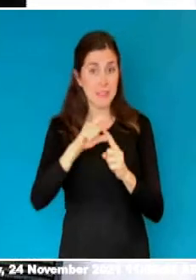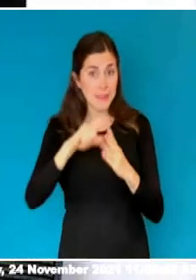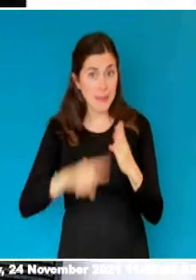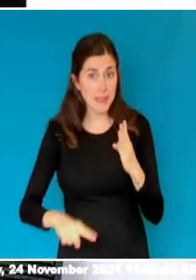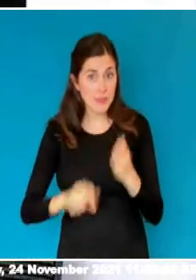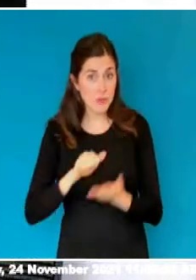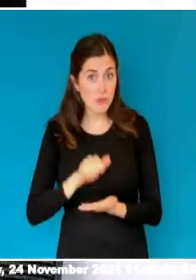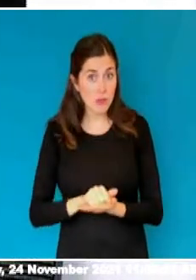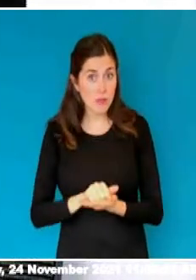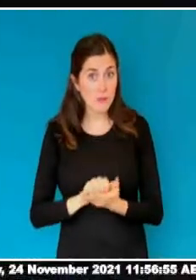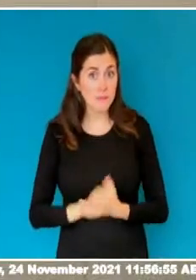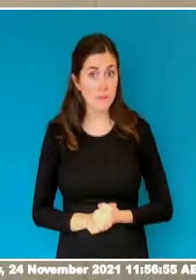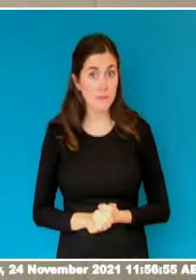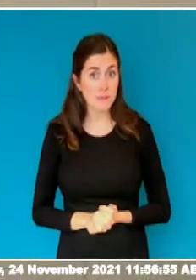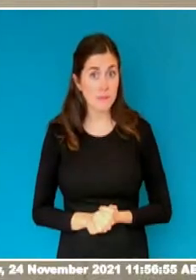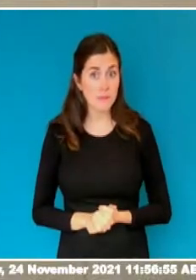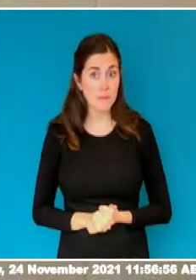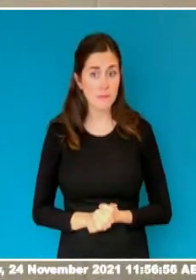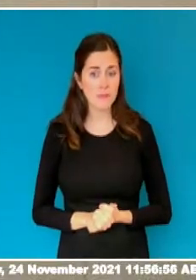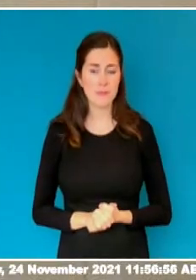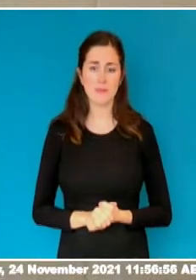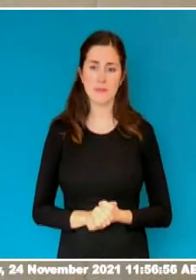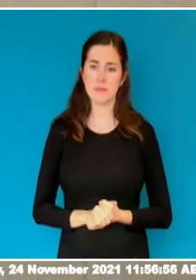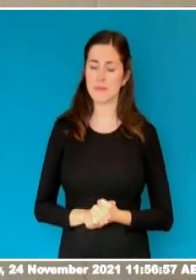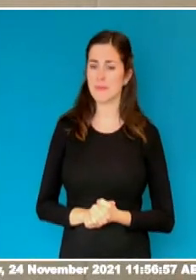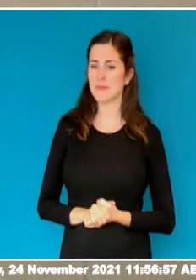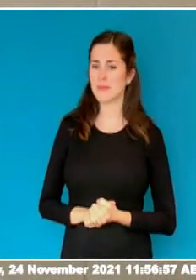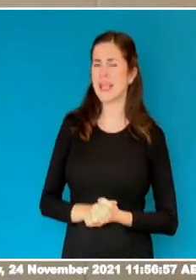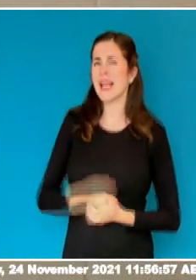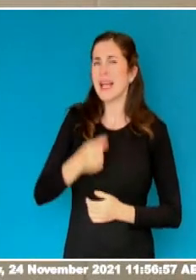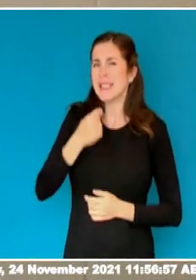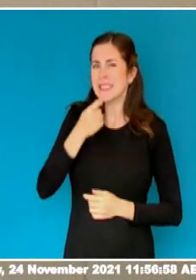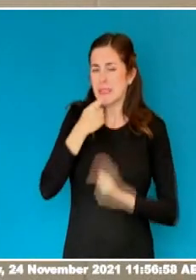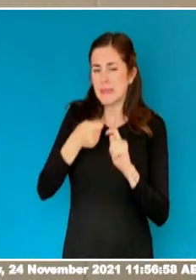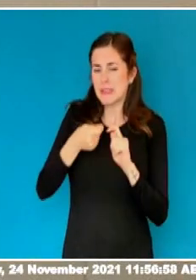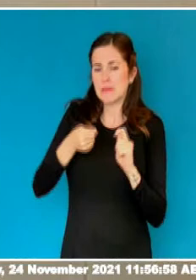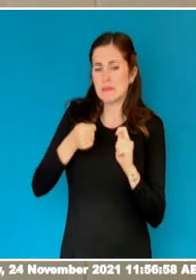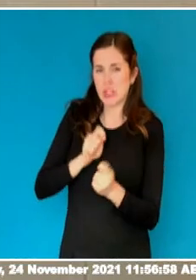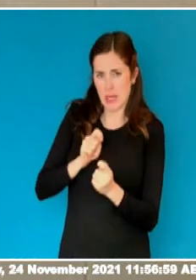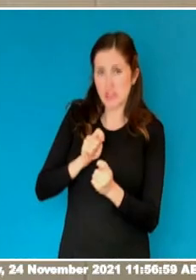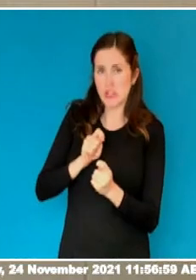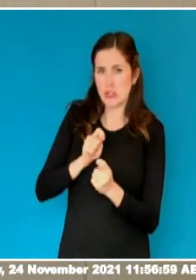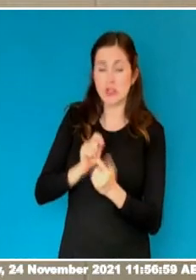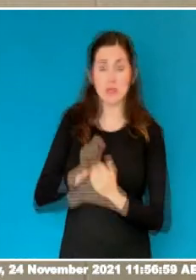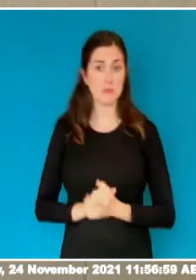There is a slight correction to that, Counsel. Yes, please.